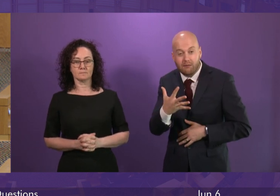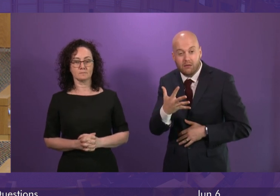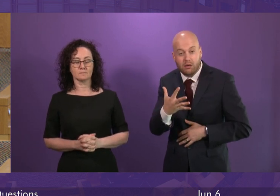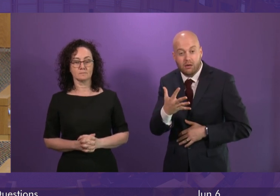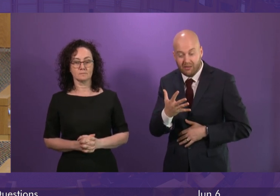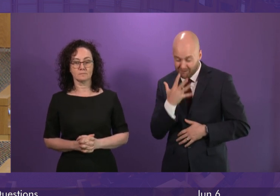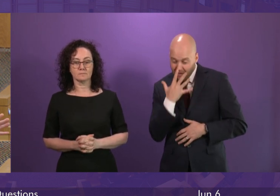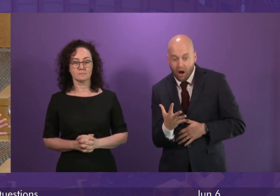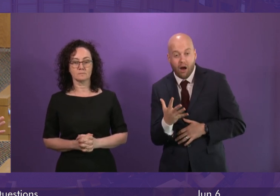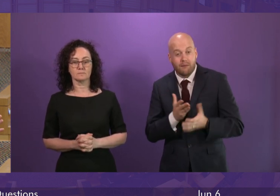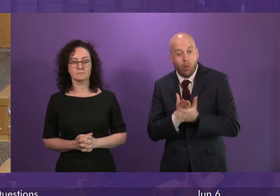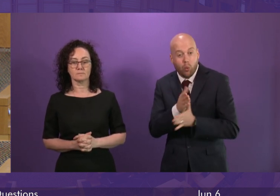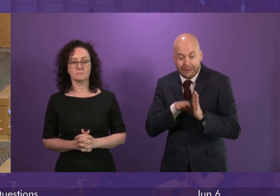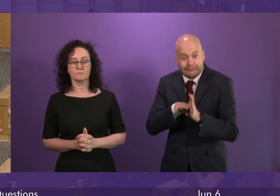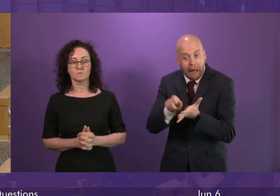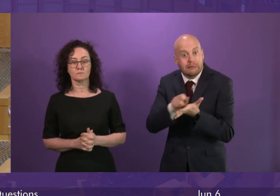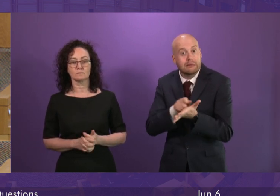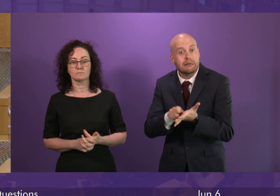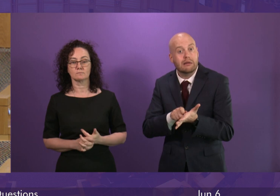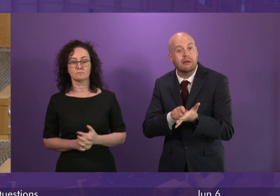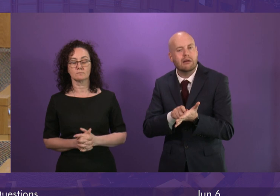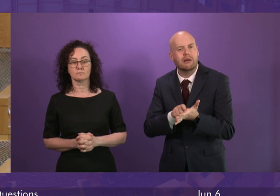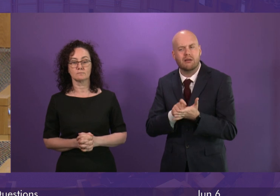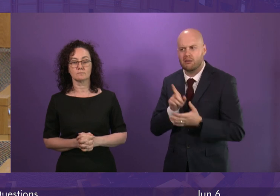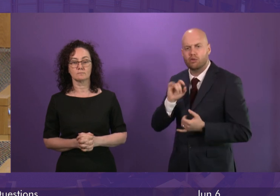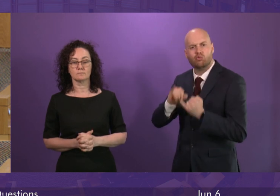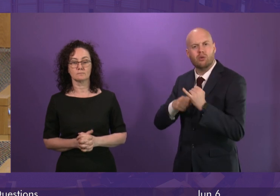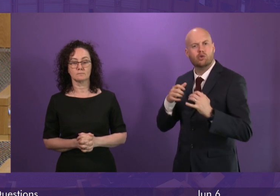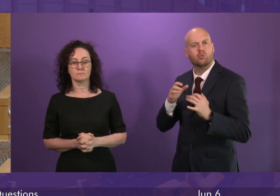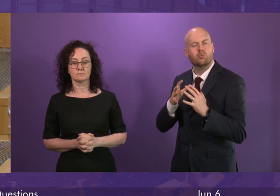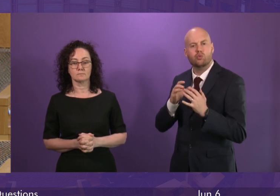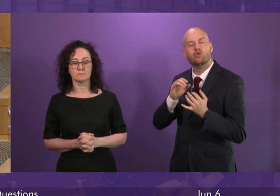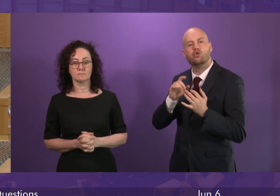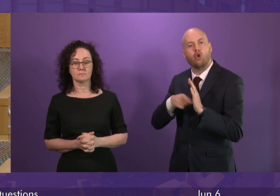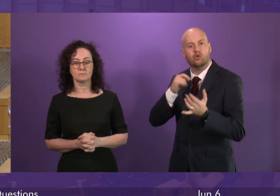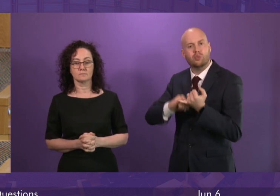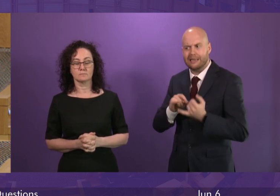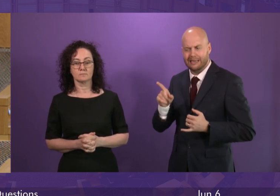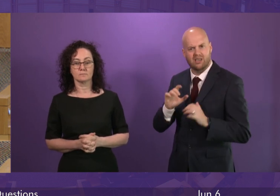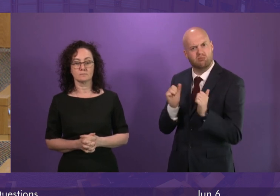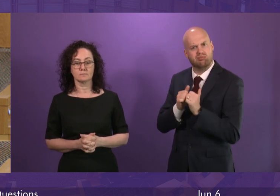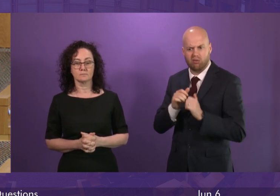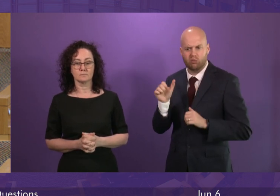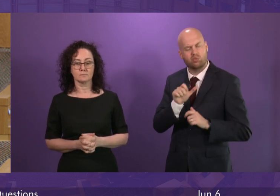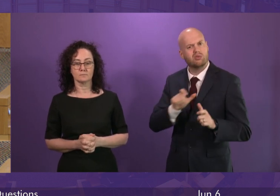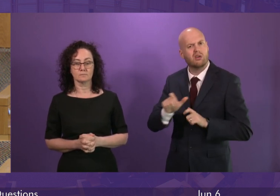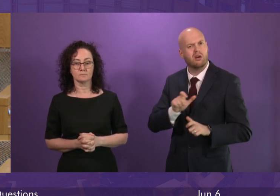without any difficulty whatsoever. On the very same day in London, Donald Trump claimed